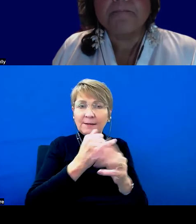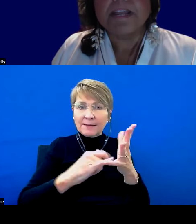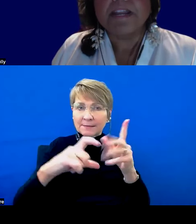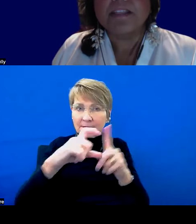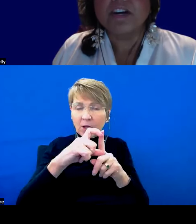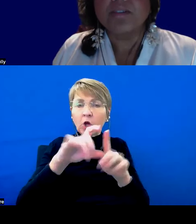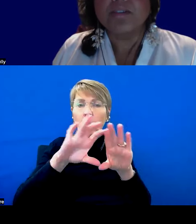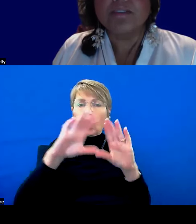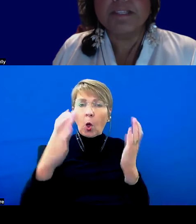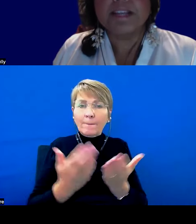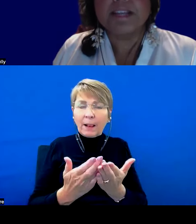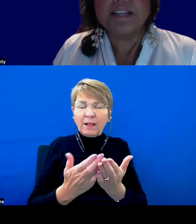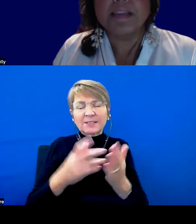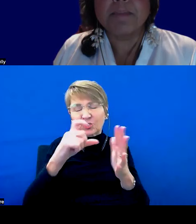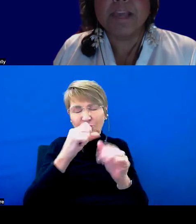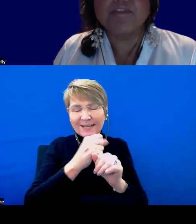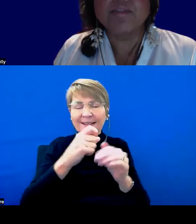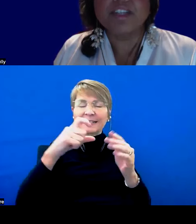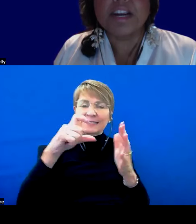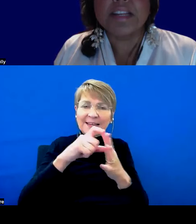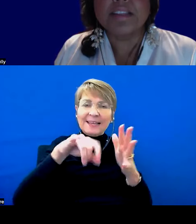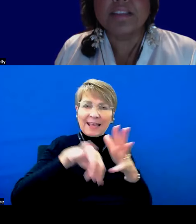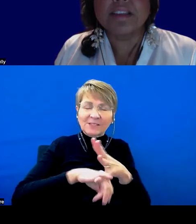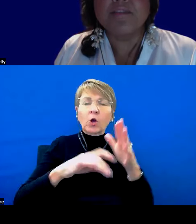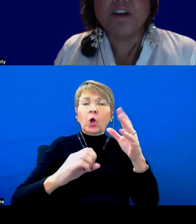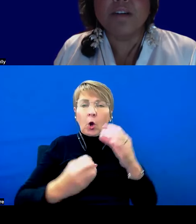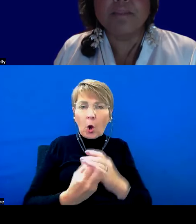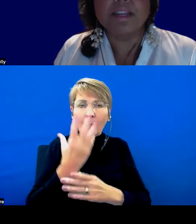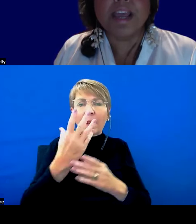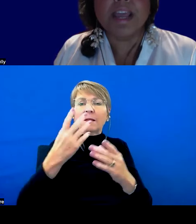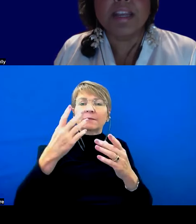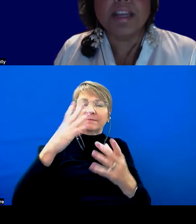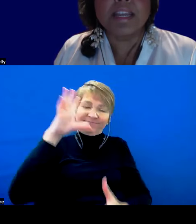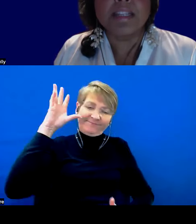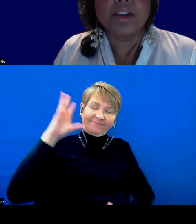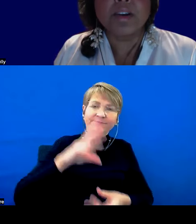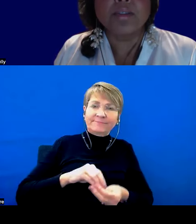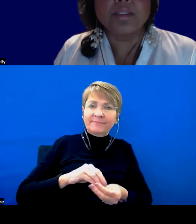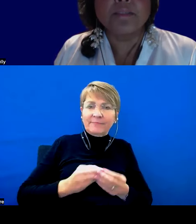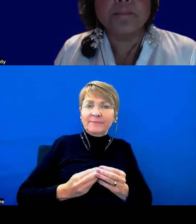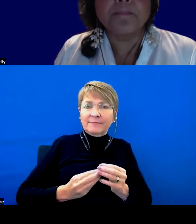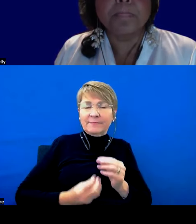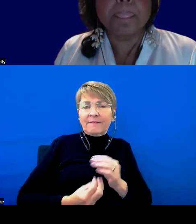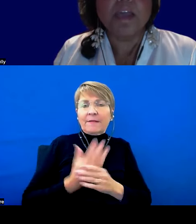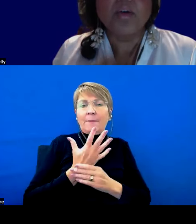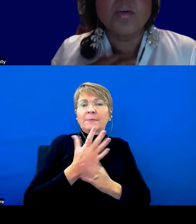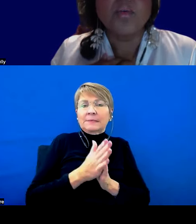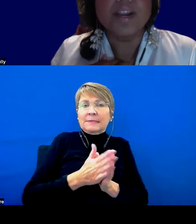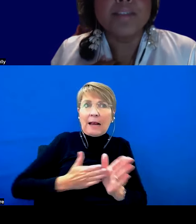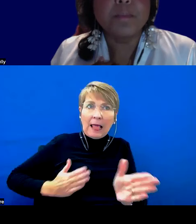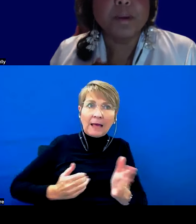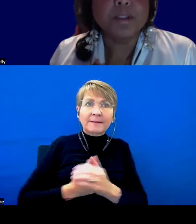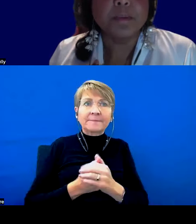Another title is 'Personality and behavioural traits', 'Environment' and 'Needs and goals.' Whenever possible,